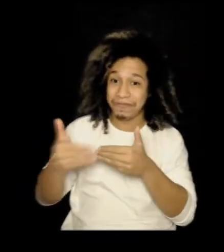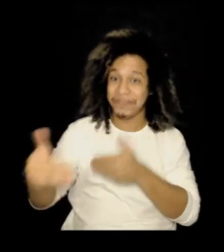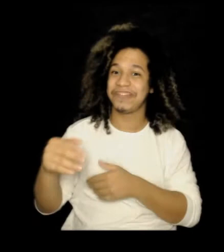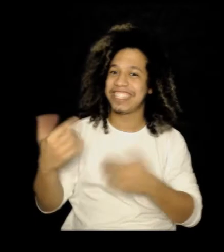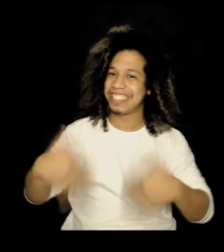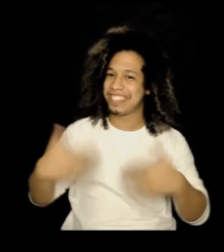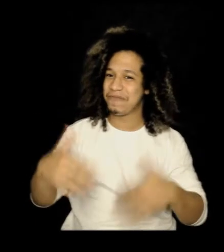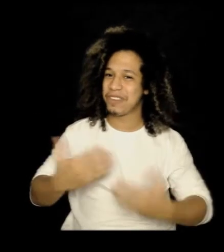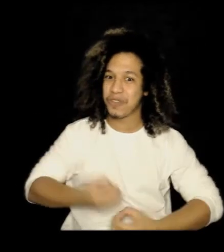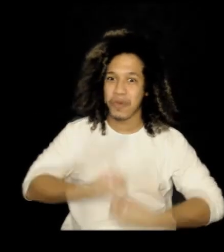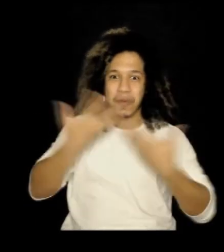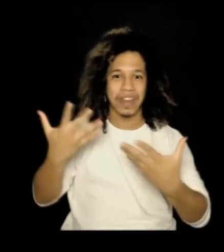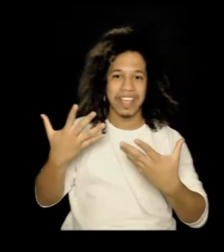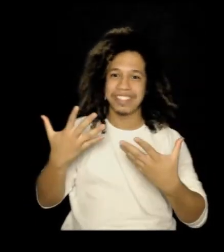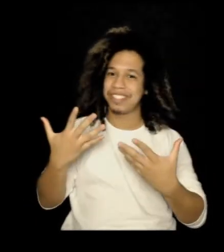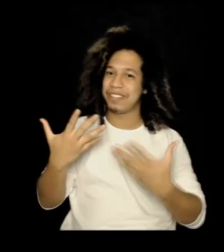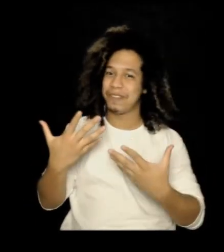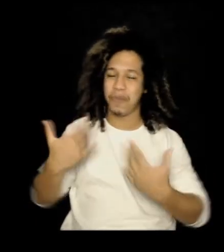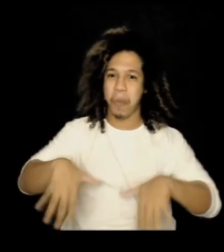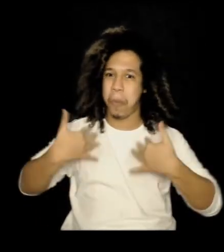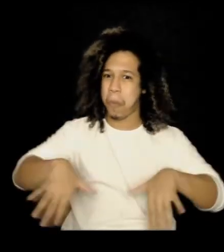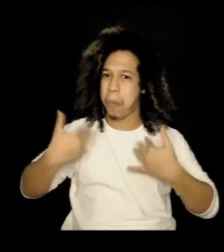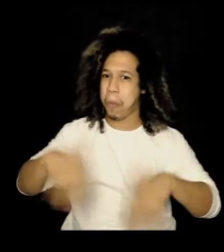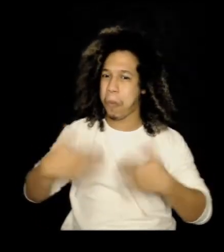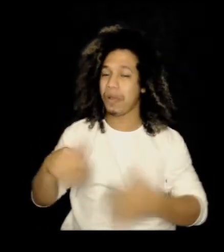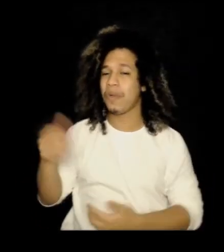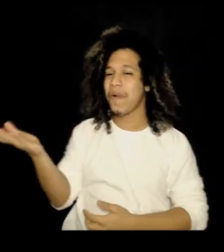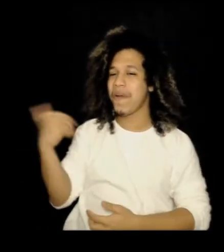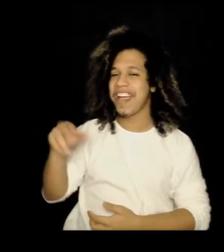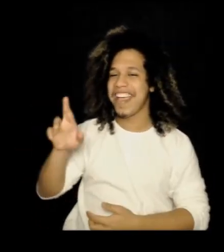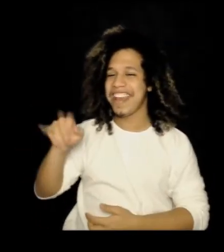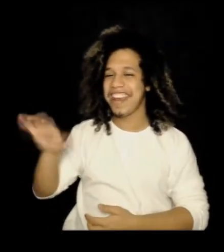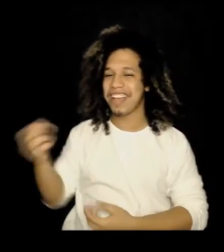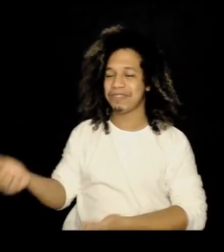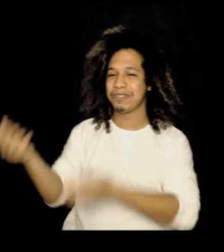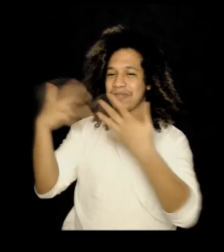Needless to say, our 2021 edition of EPPI has many surprises in stock for us.